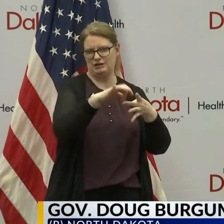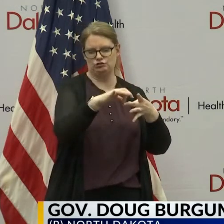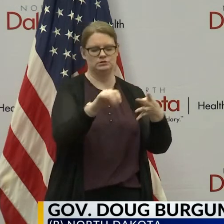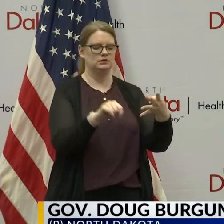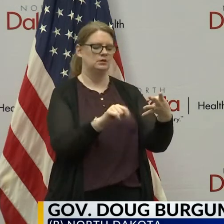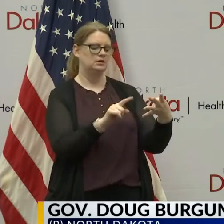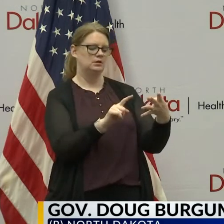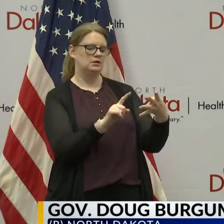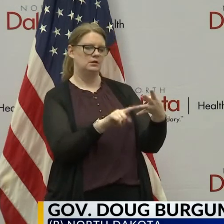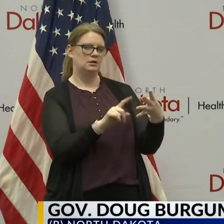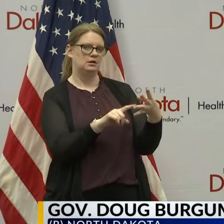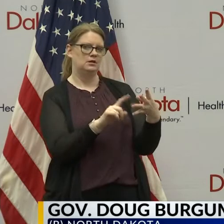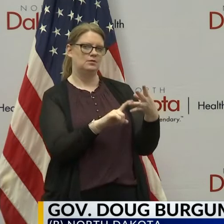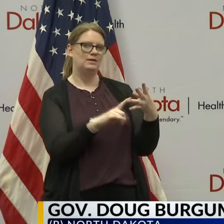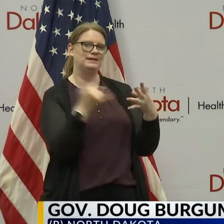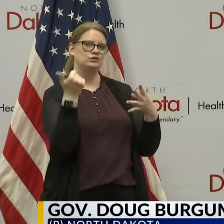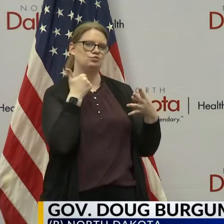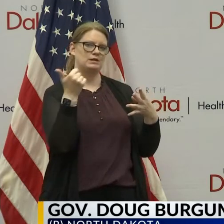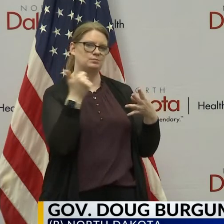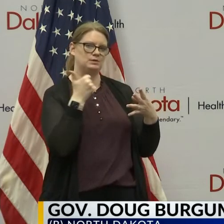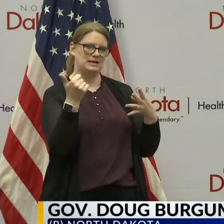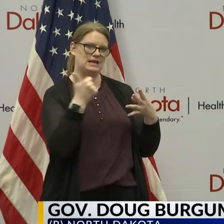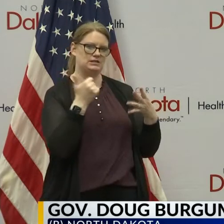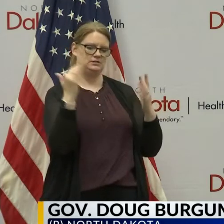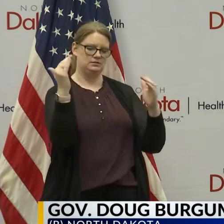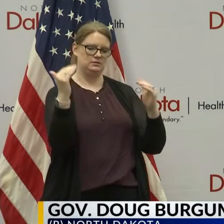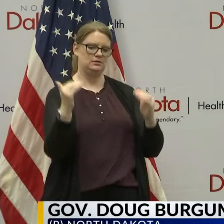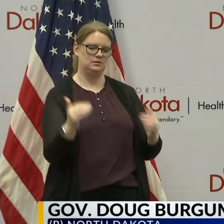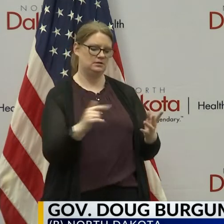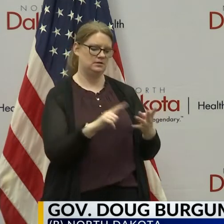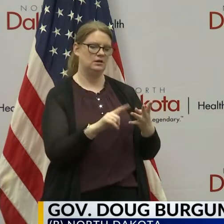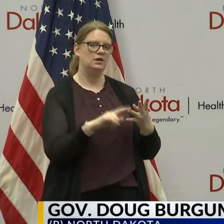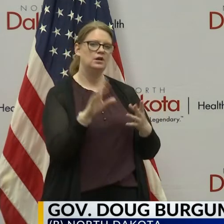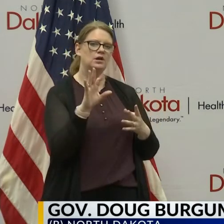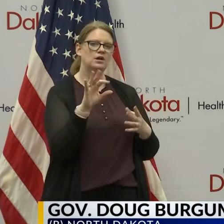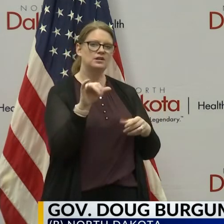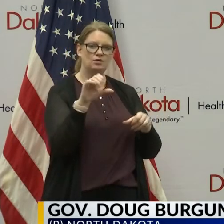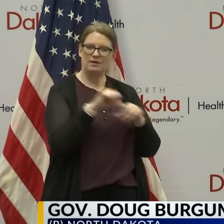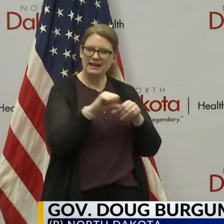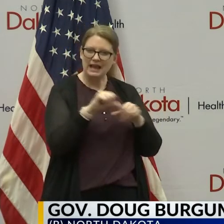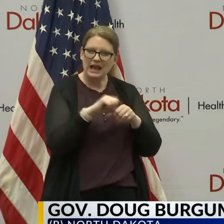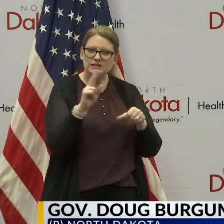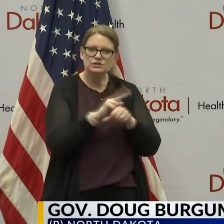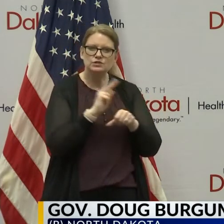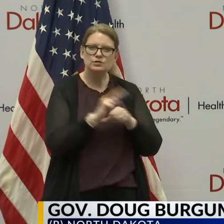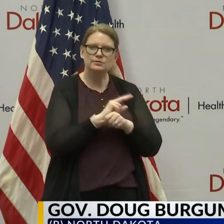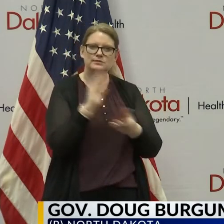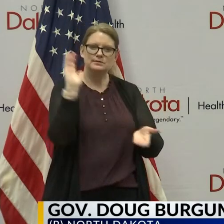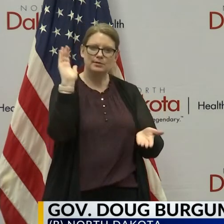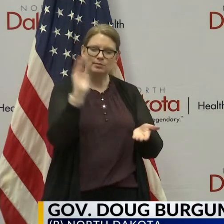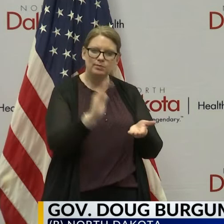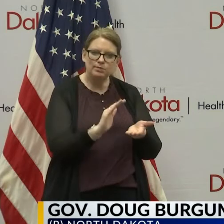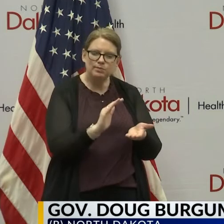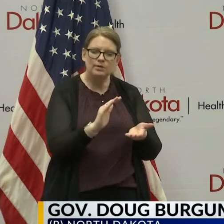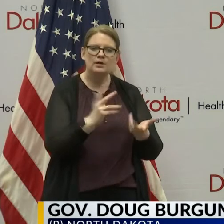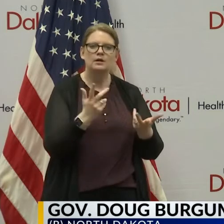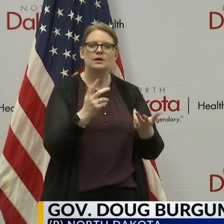THIS EXECUTIVE ORDER EXPANDS TO INCLUDE SPECIAL ELECTIONS NOT JUST REGULAR ELECTIONS. ANOTHER ONE WE KNOW WITH TRANSPORTATION DOWN THAT FUEL